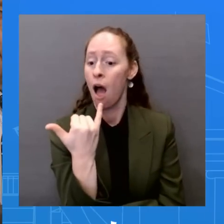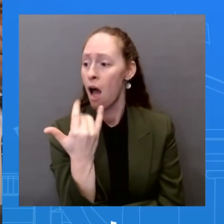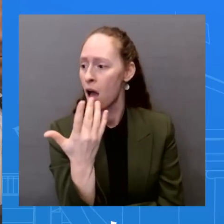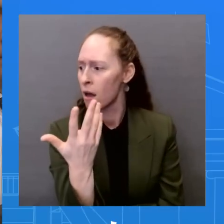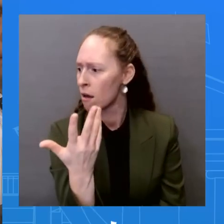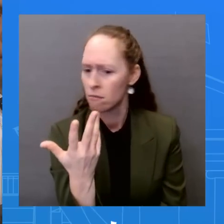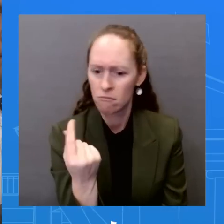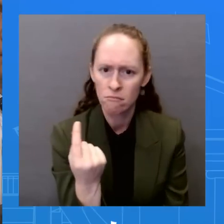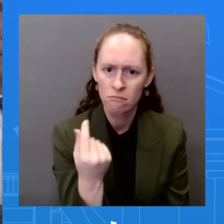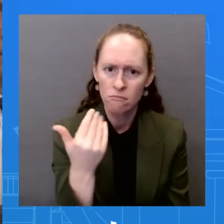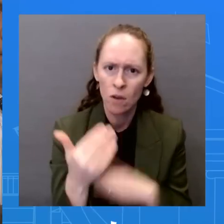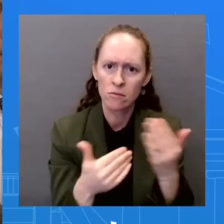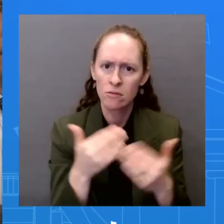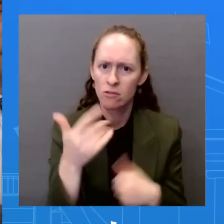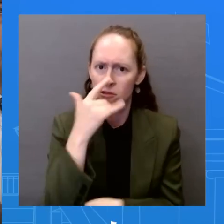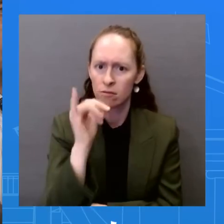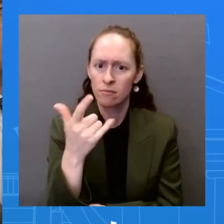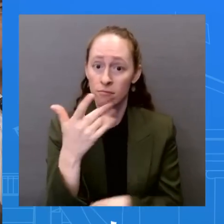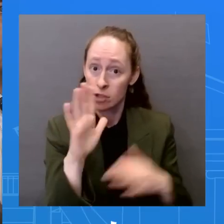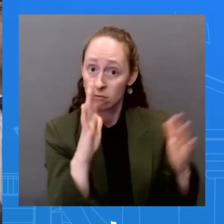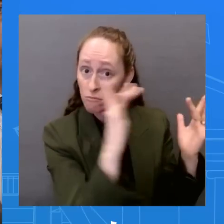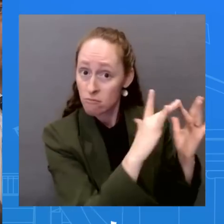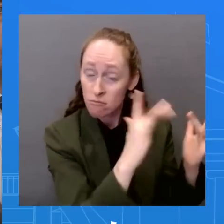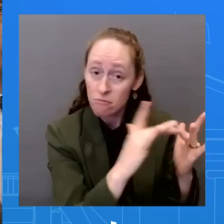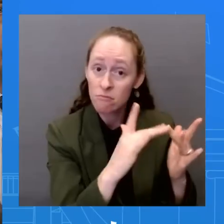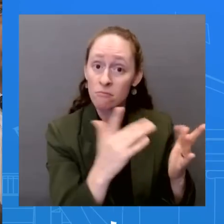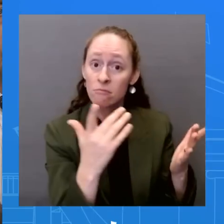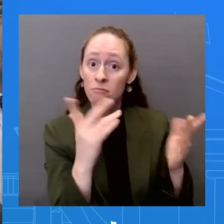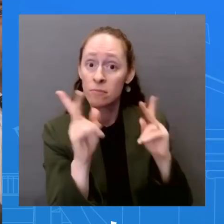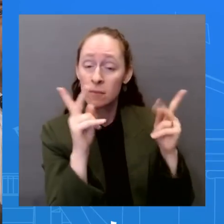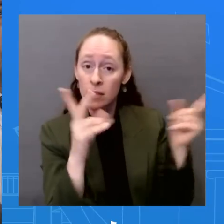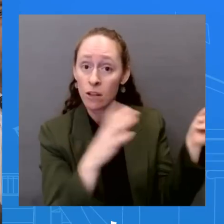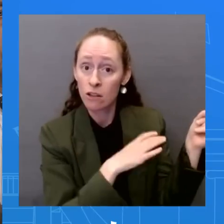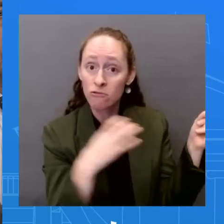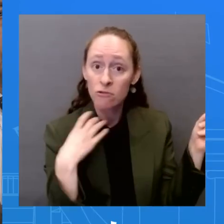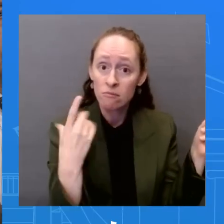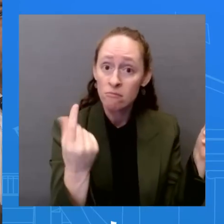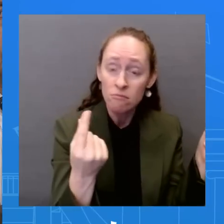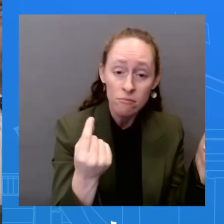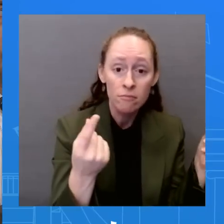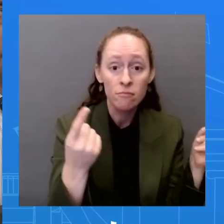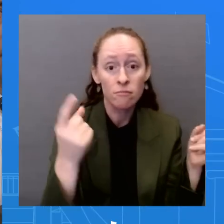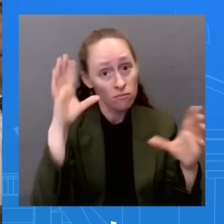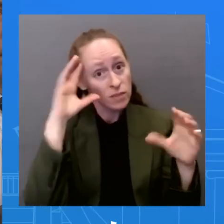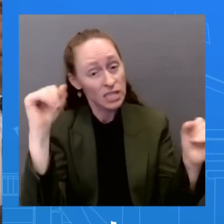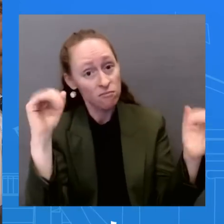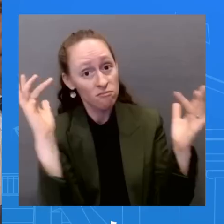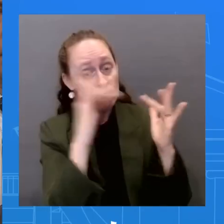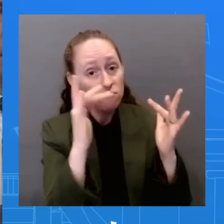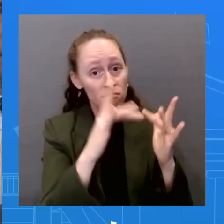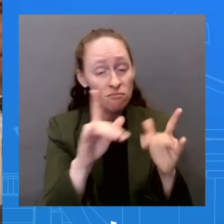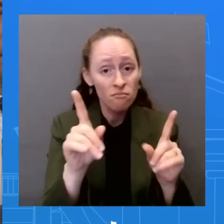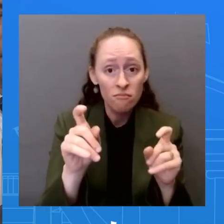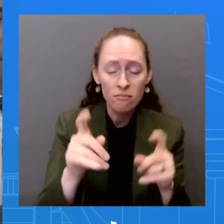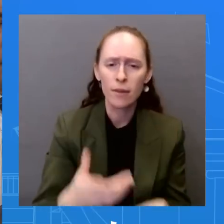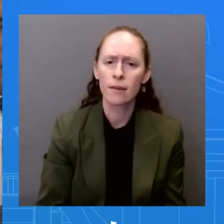Is the President having conversations with lawmakers? And is there something that -- if there's a sense that something has to get dropped,